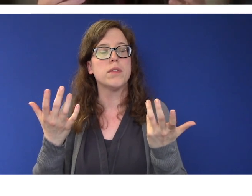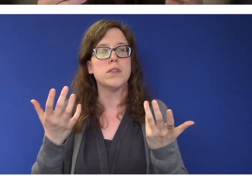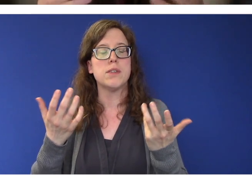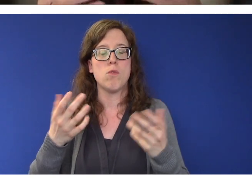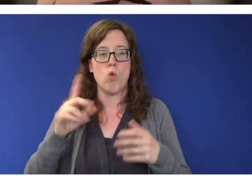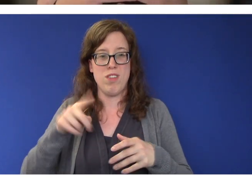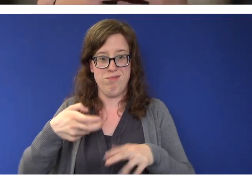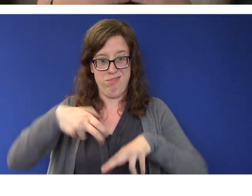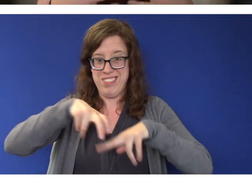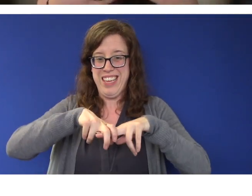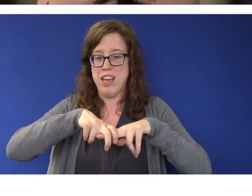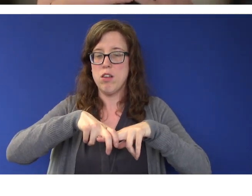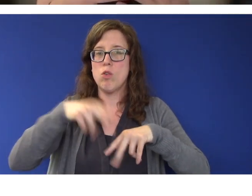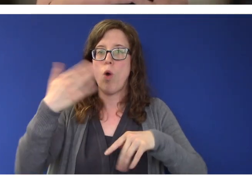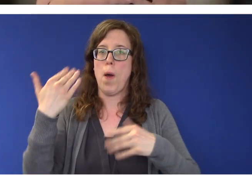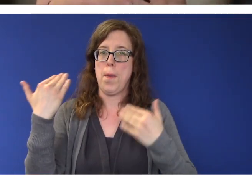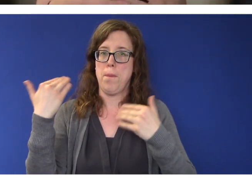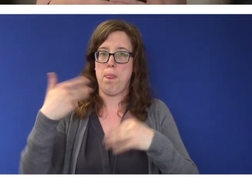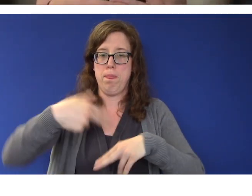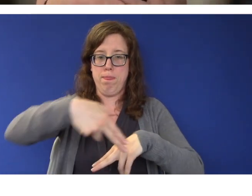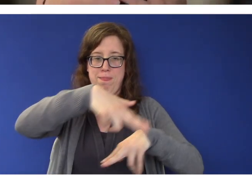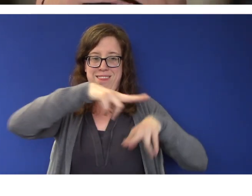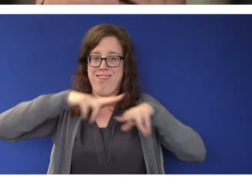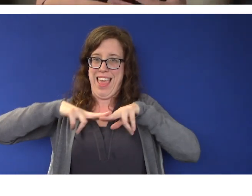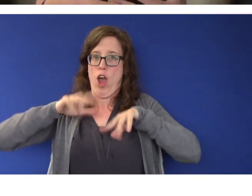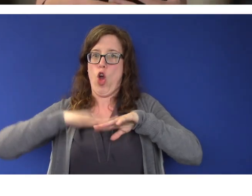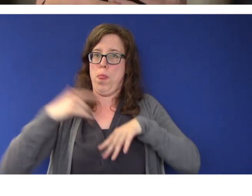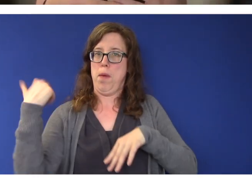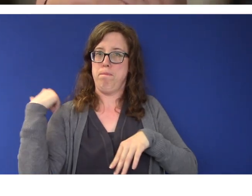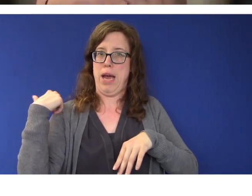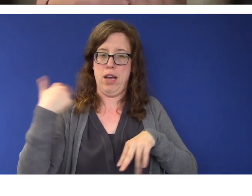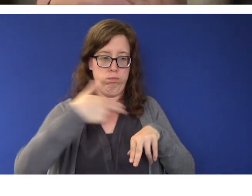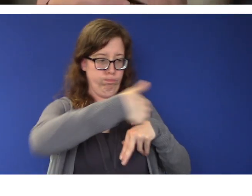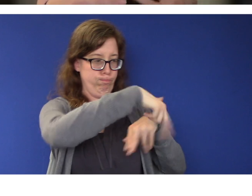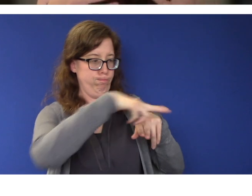and this is really so that all of their focus can be on learning and not maintaining their